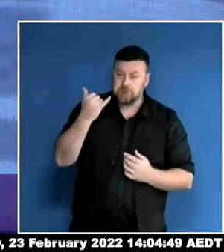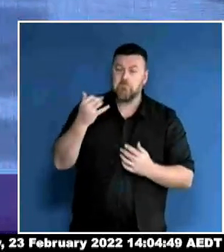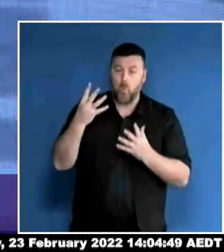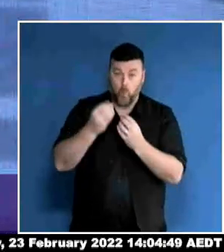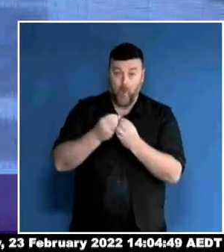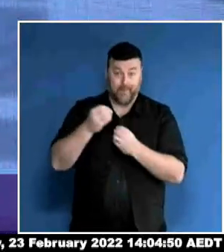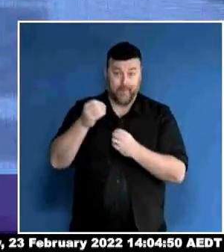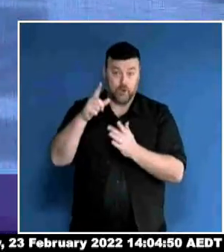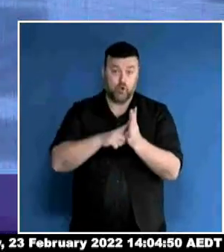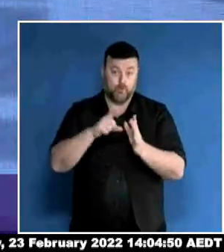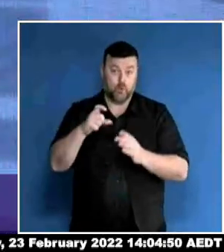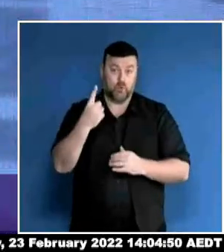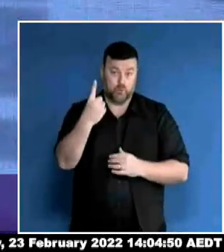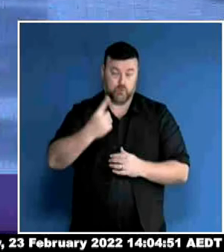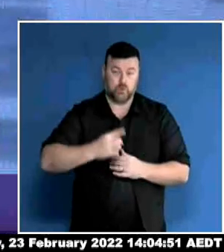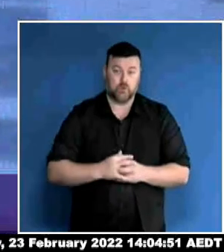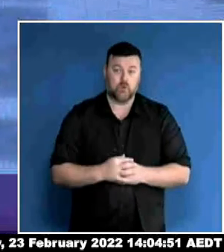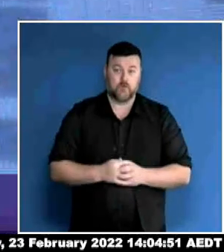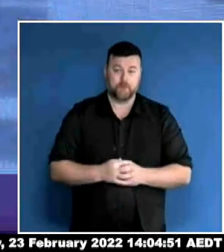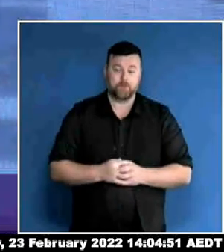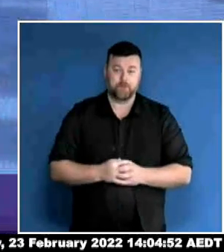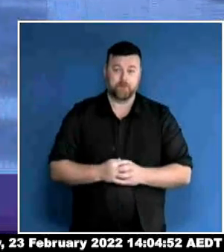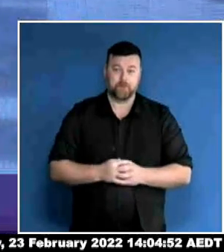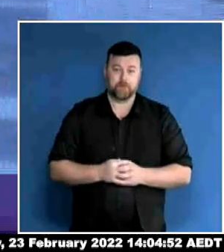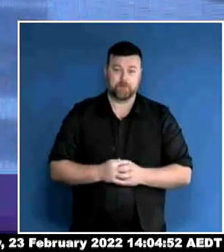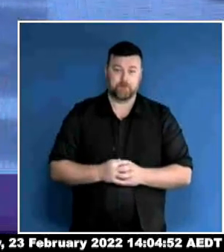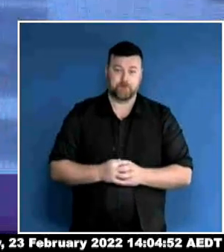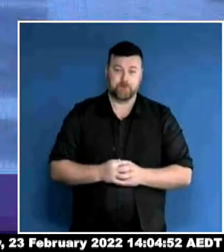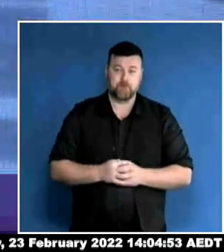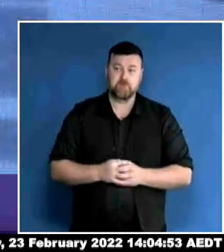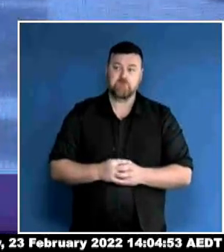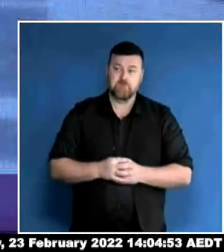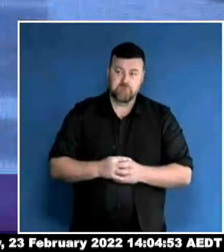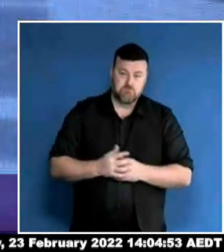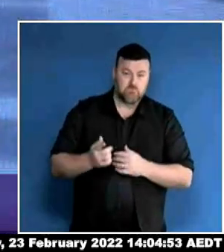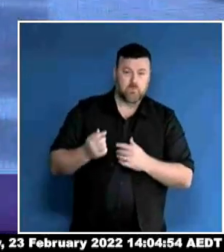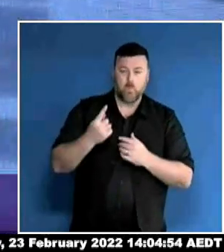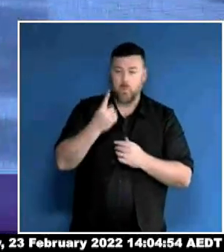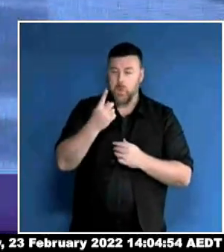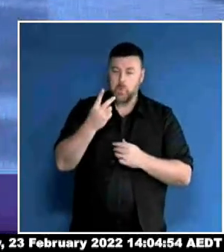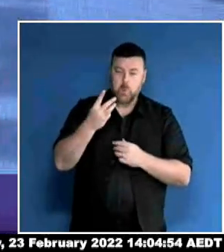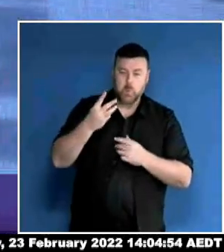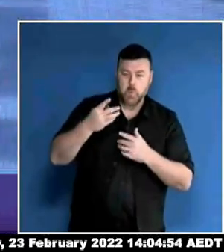that first couple of weeks, and you also had to report what hours you were working to the